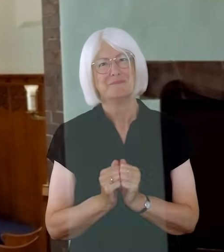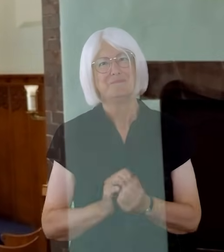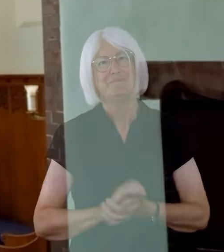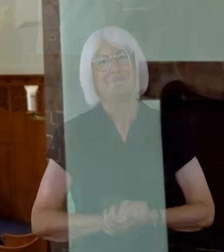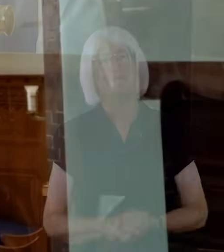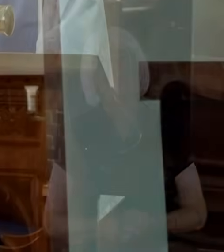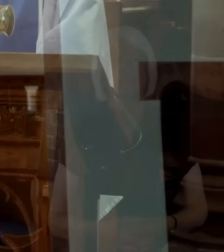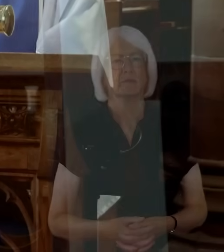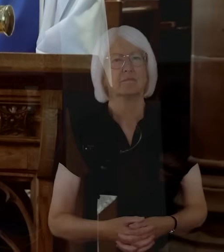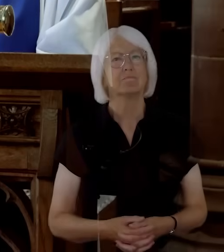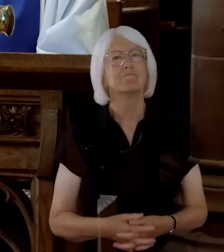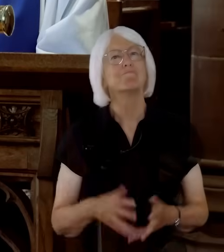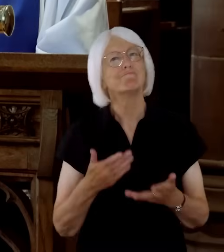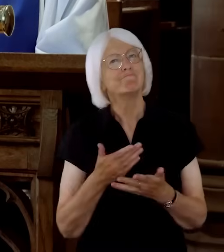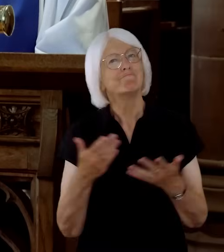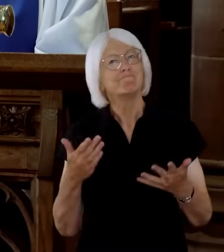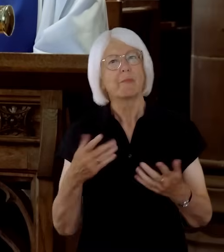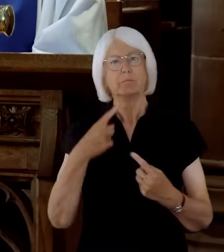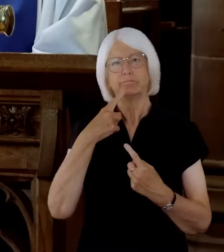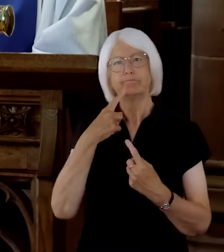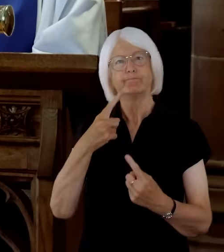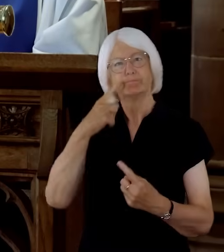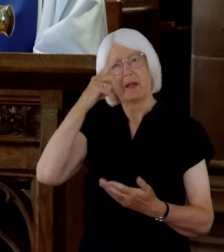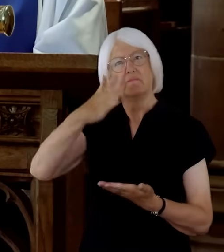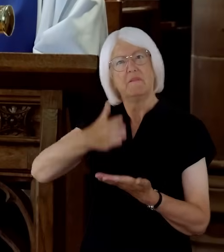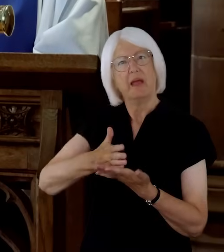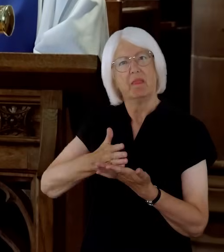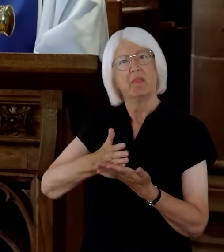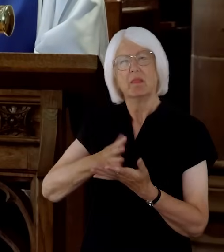Amen. Let us declare our faith in God.